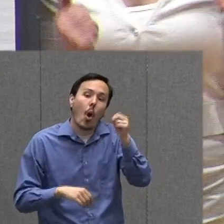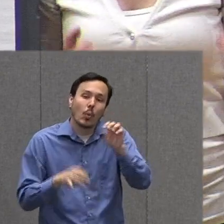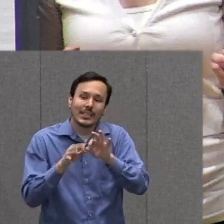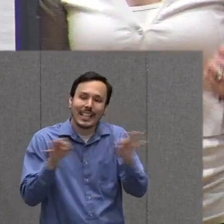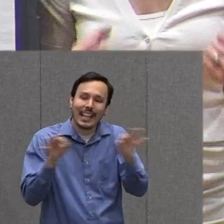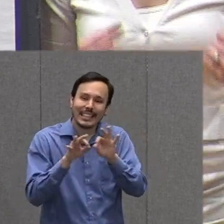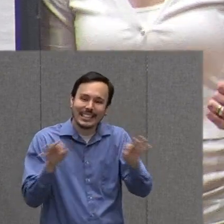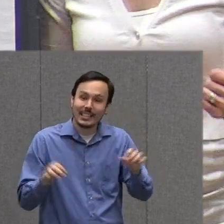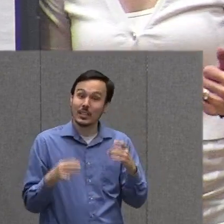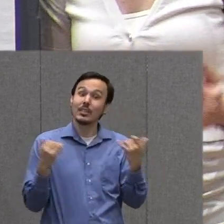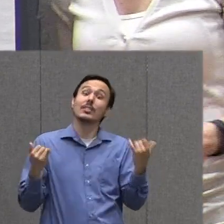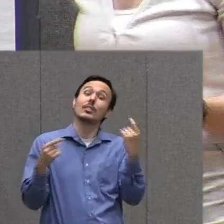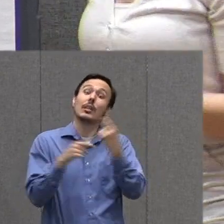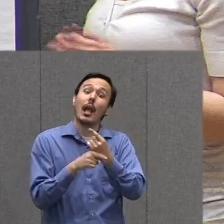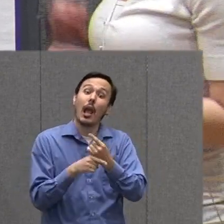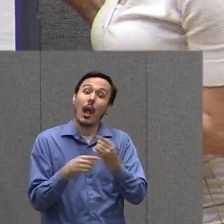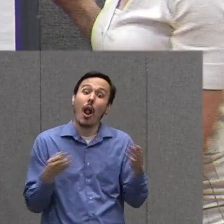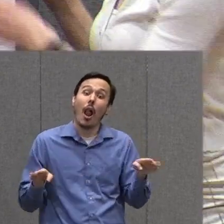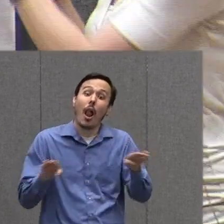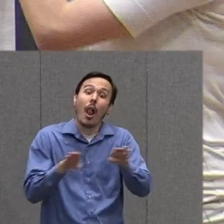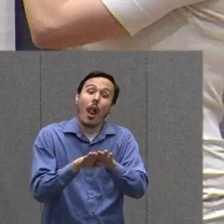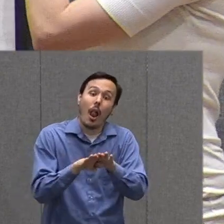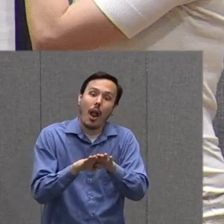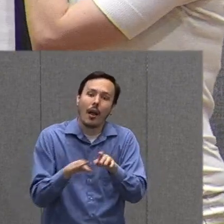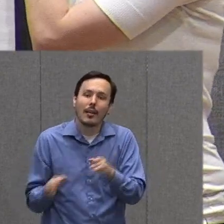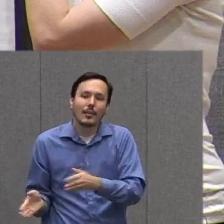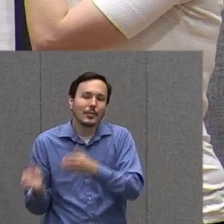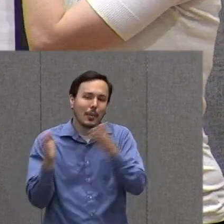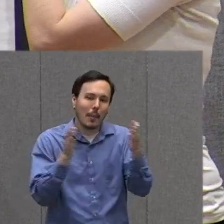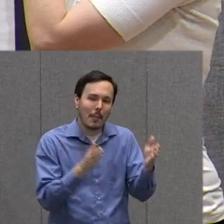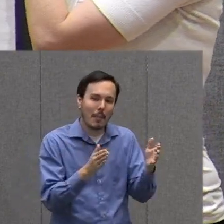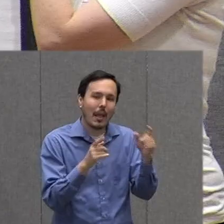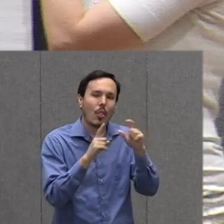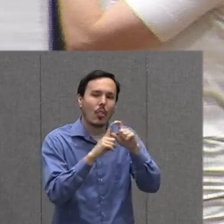For today's closing, let's come back to this word volunteer.